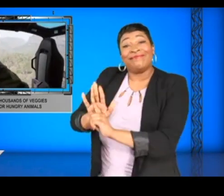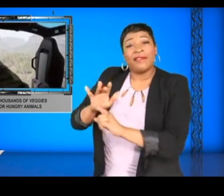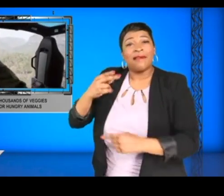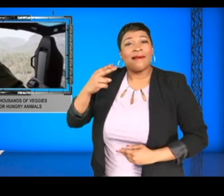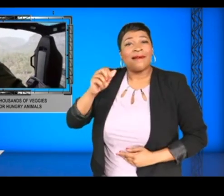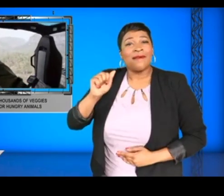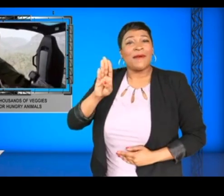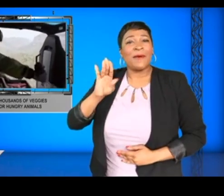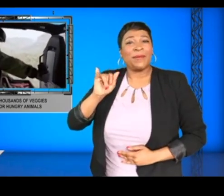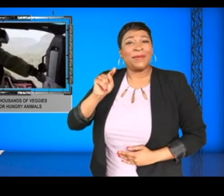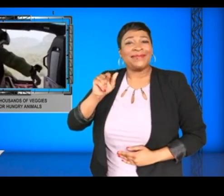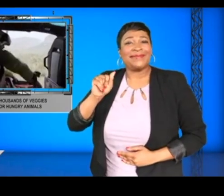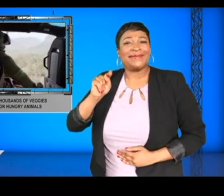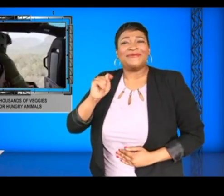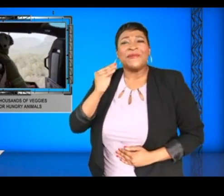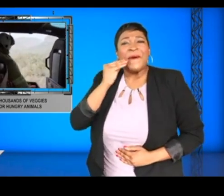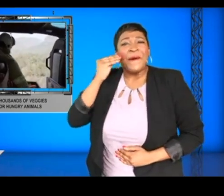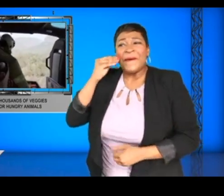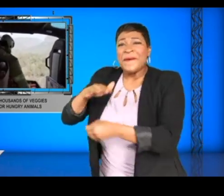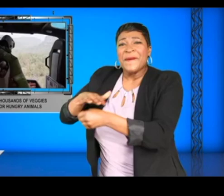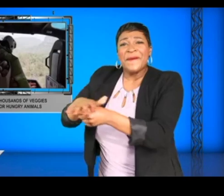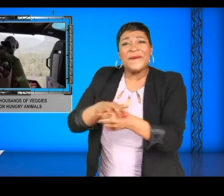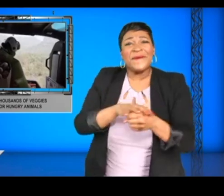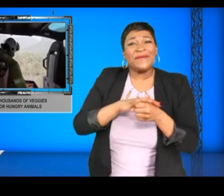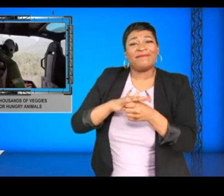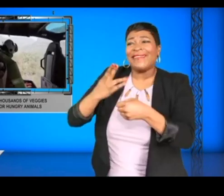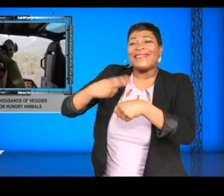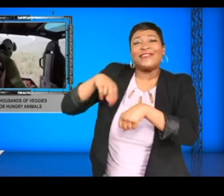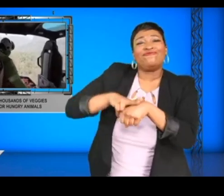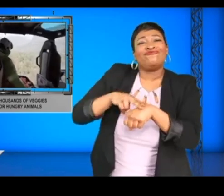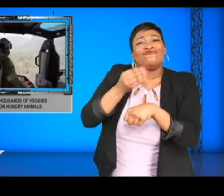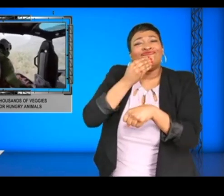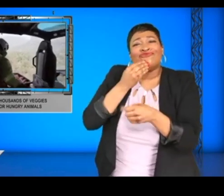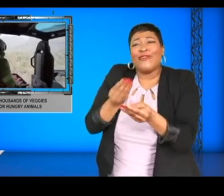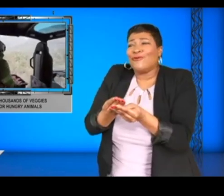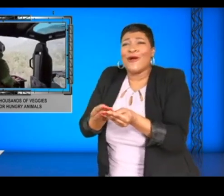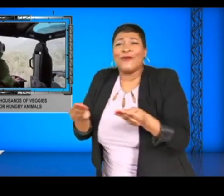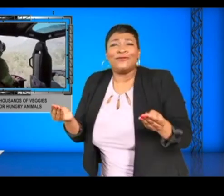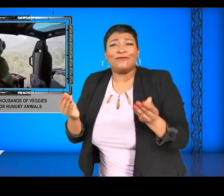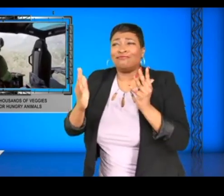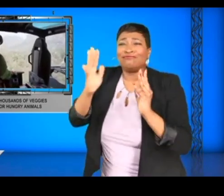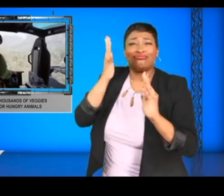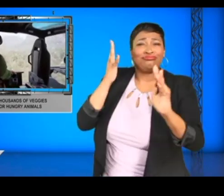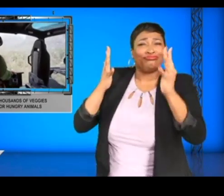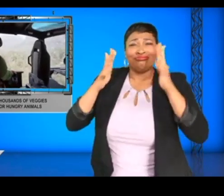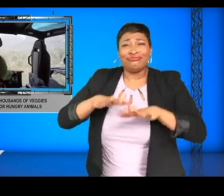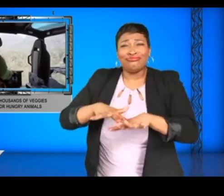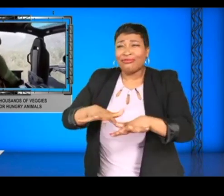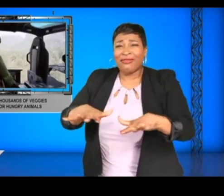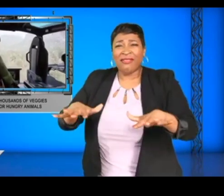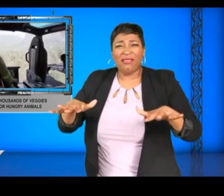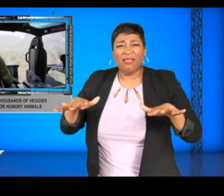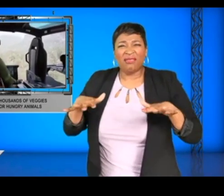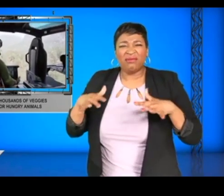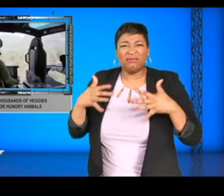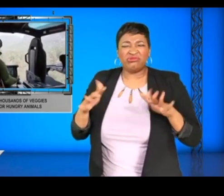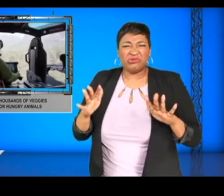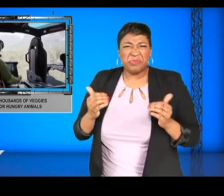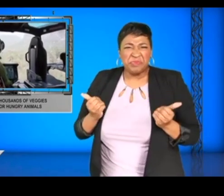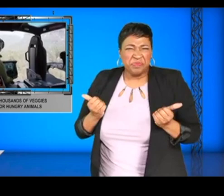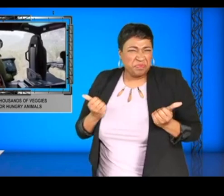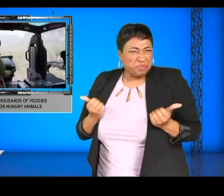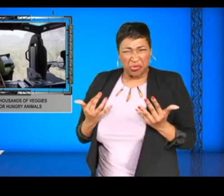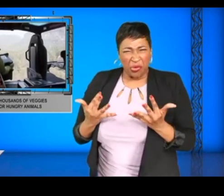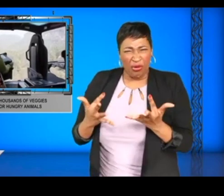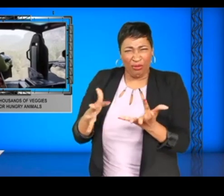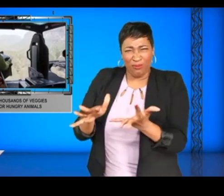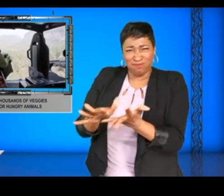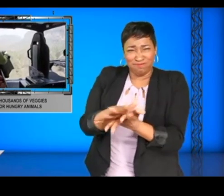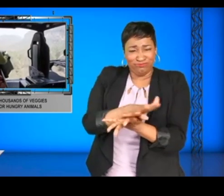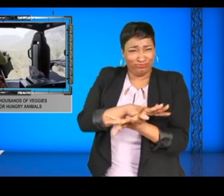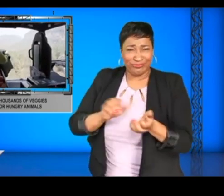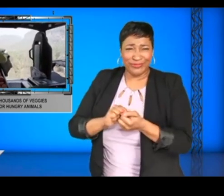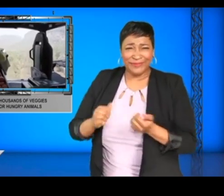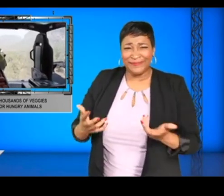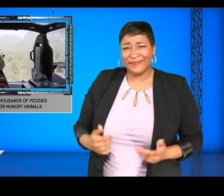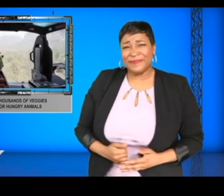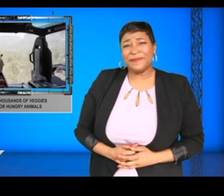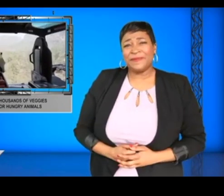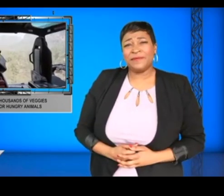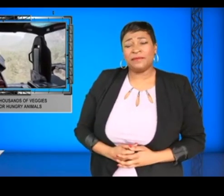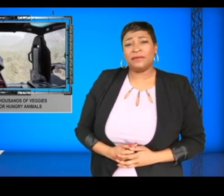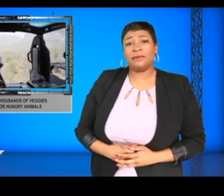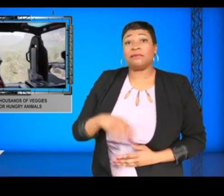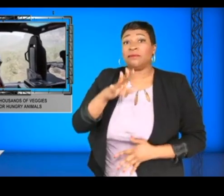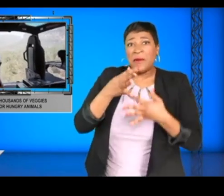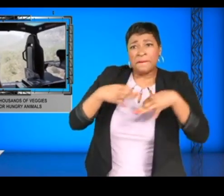and source of natural food and vegetation have been burned and destroyed.